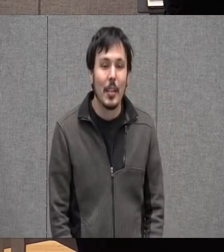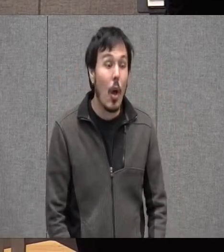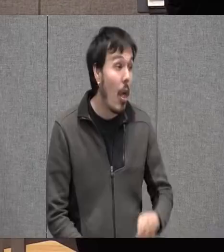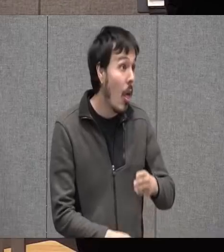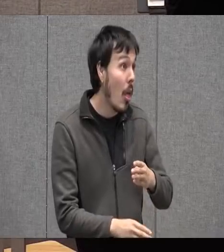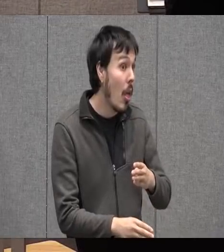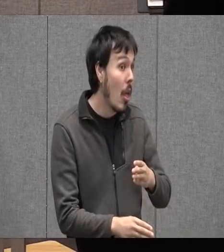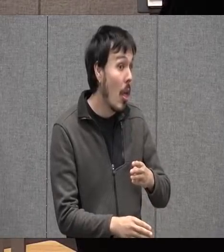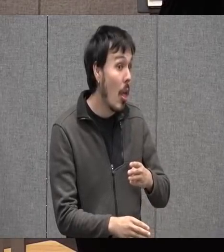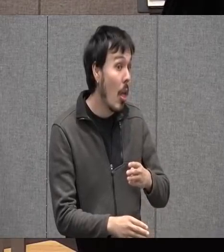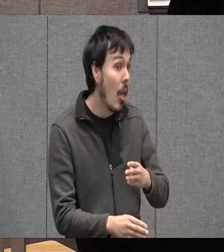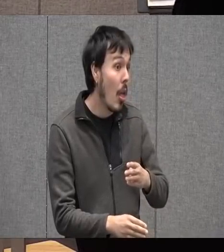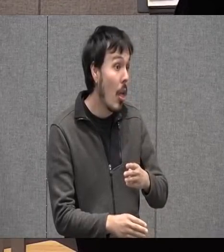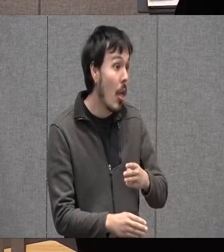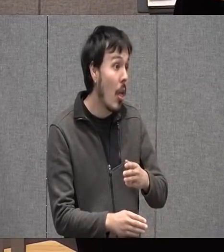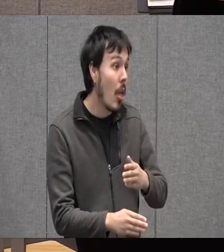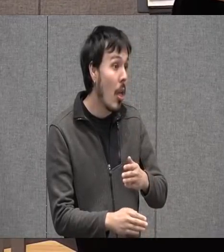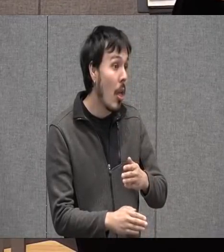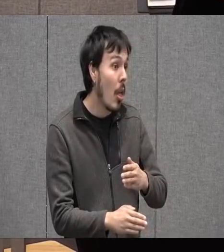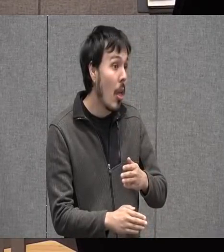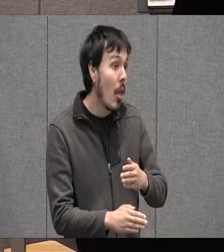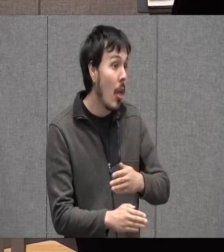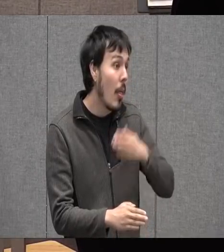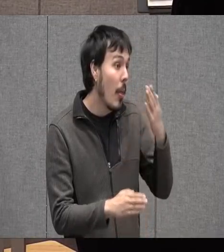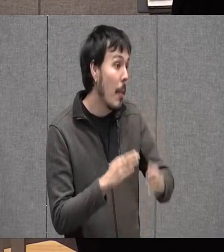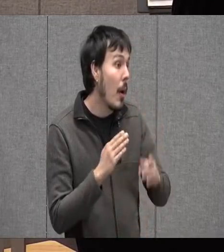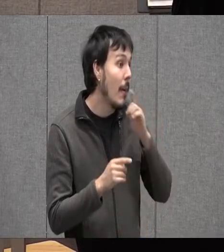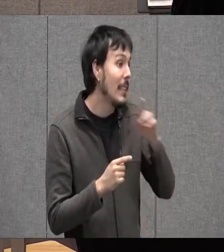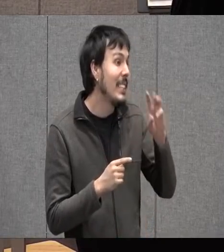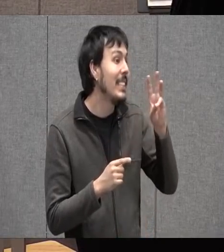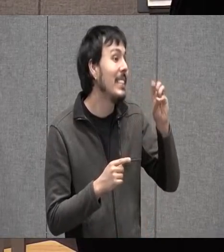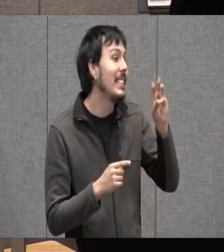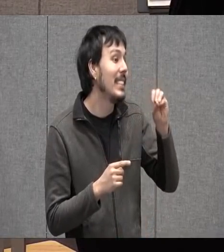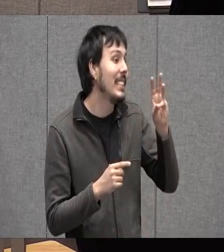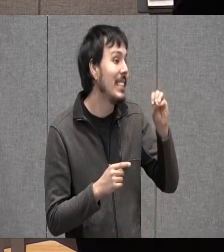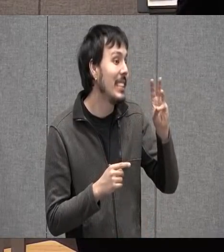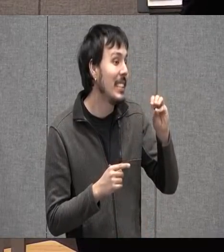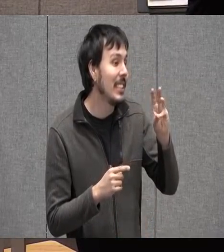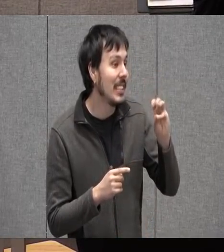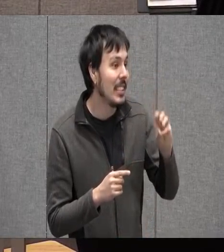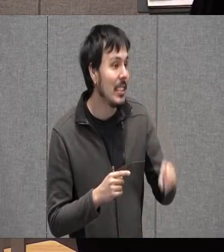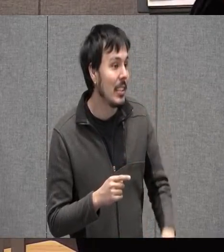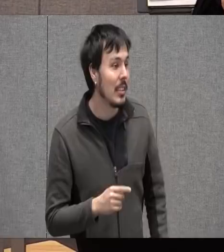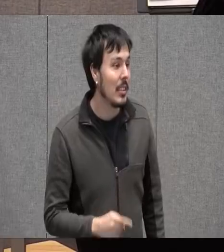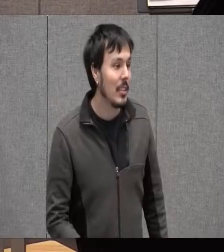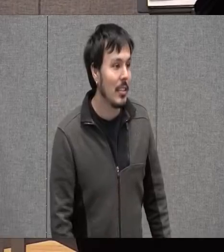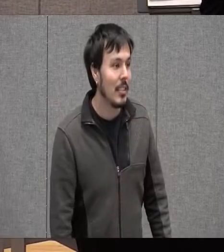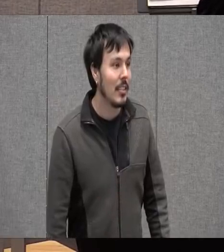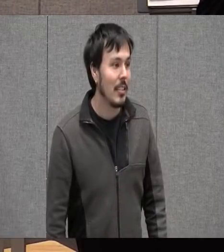Ms. Karnas I can't see. - The product is 60. The product is 60. 60, okay. (bell ringing)